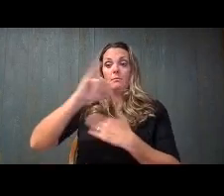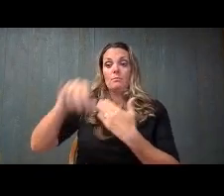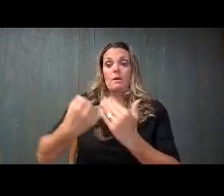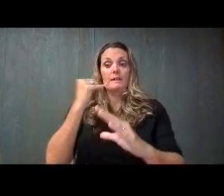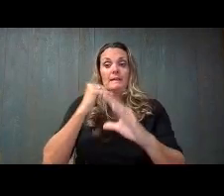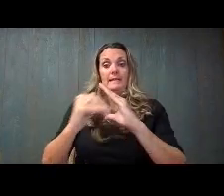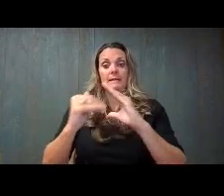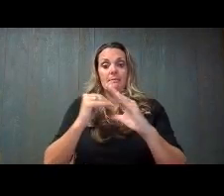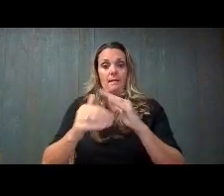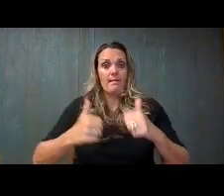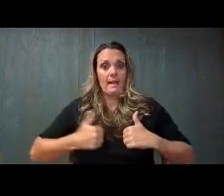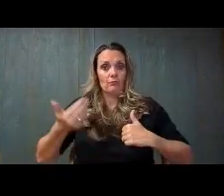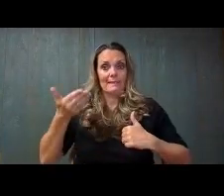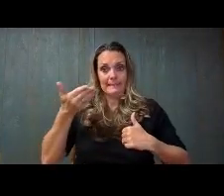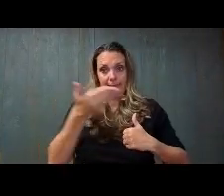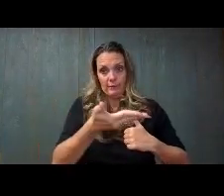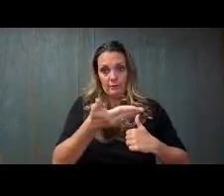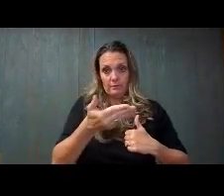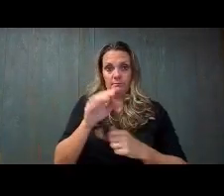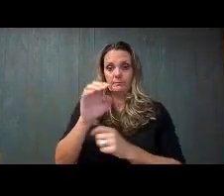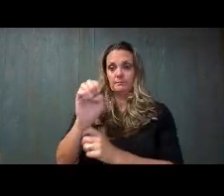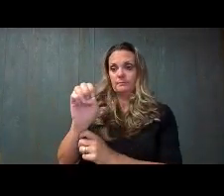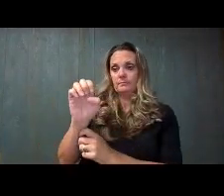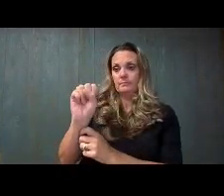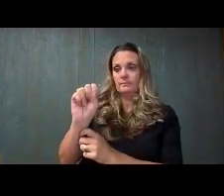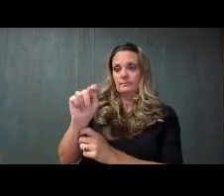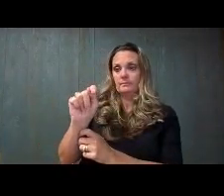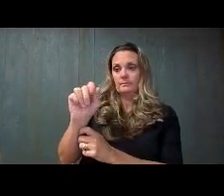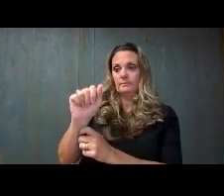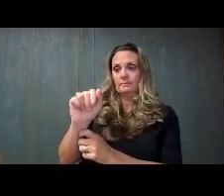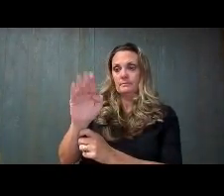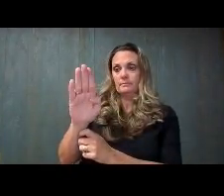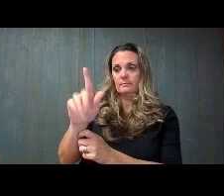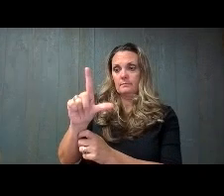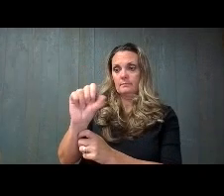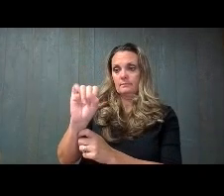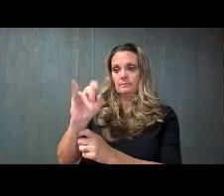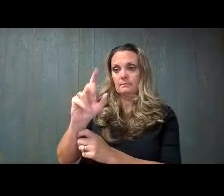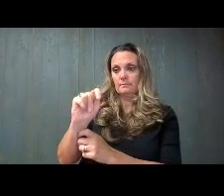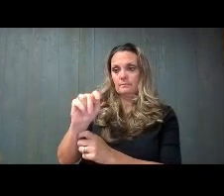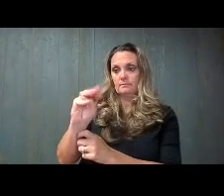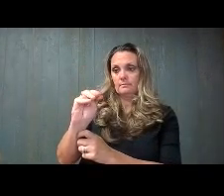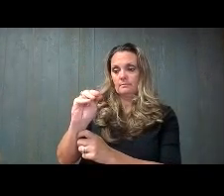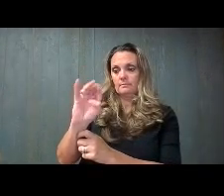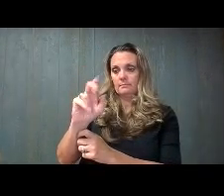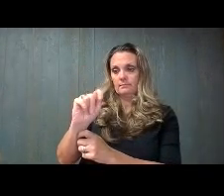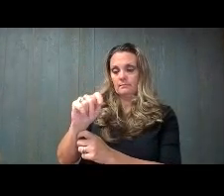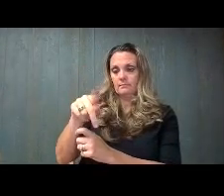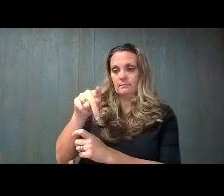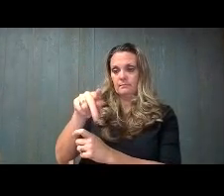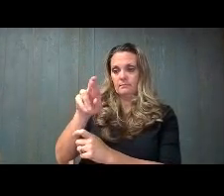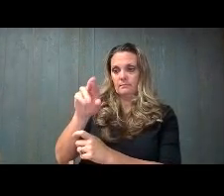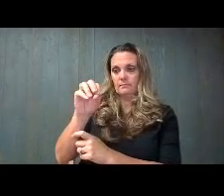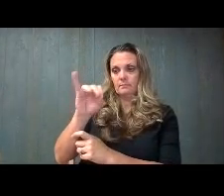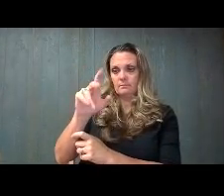here is establishment project at FSA dot in Borgov. This is where you'll submit